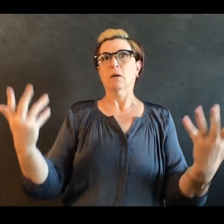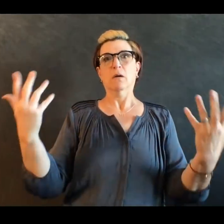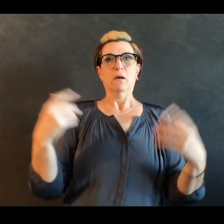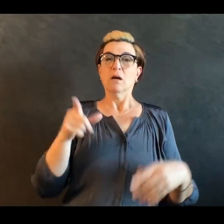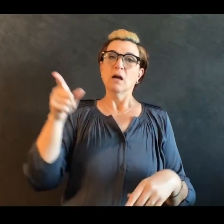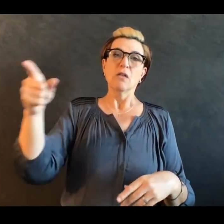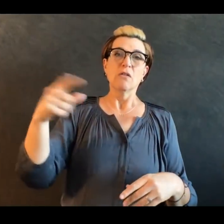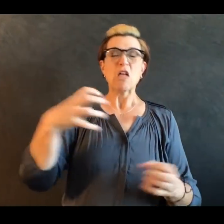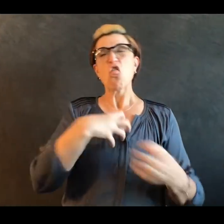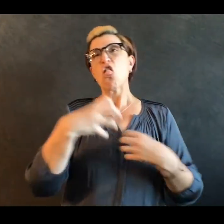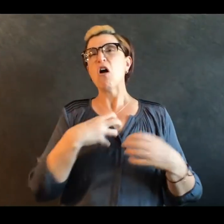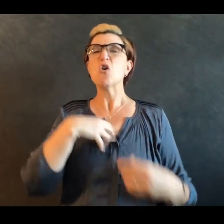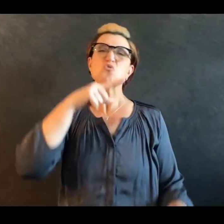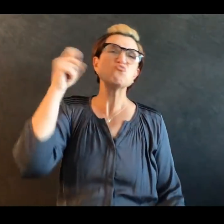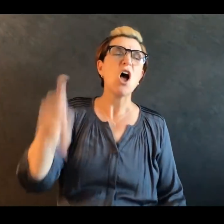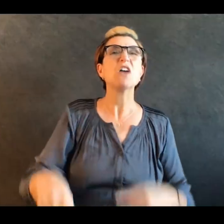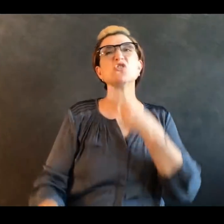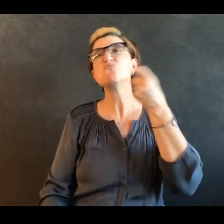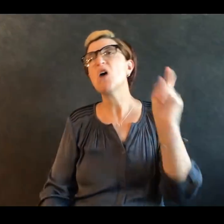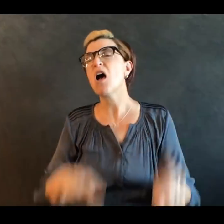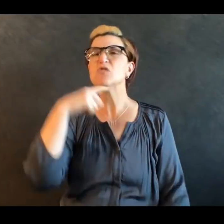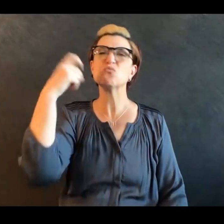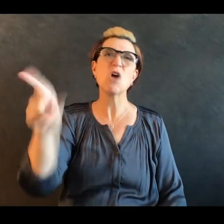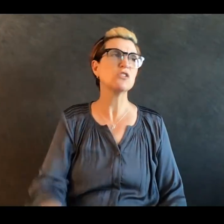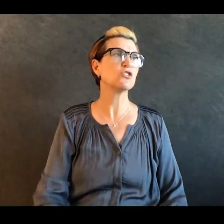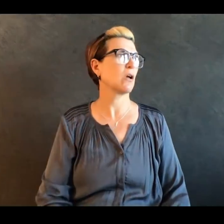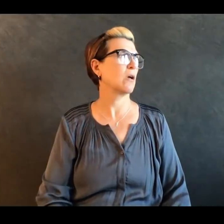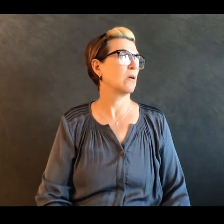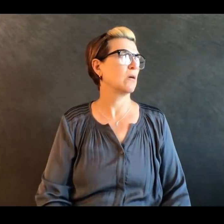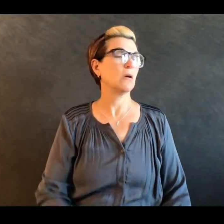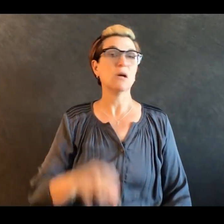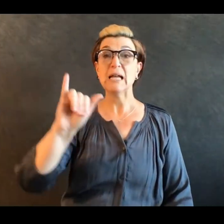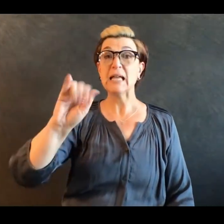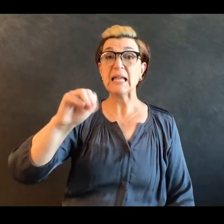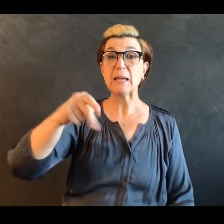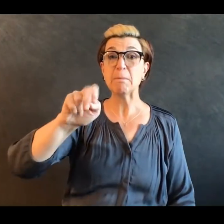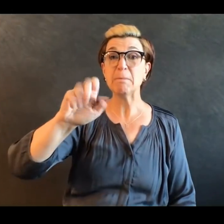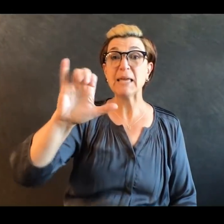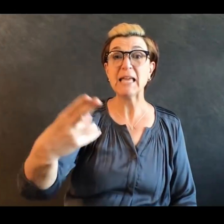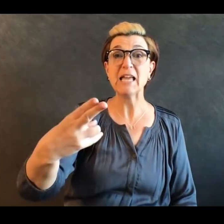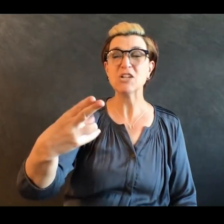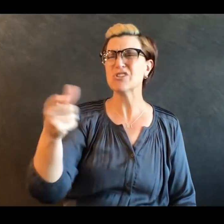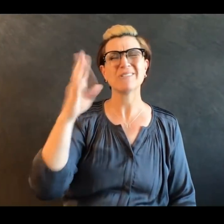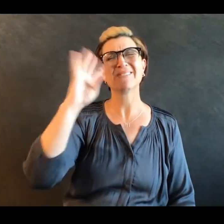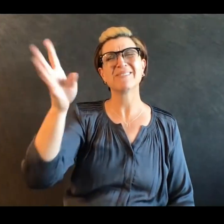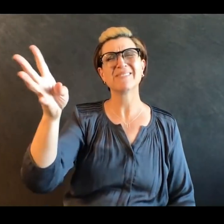whether its impeachment hoax or whatever it may be it's always roadblocks and a